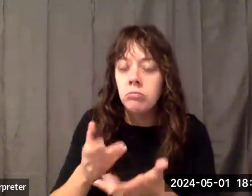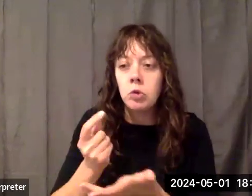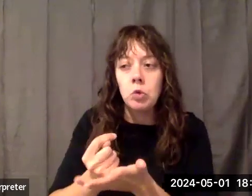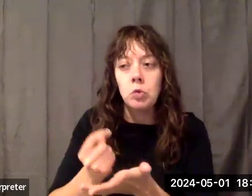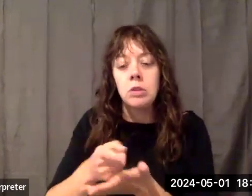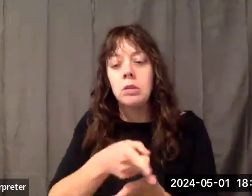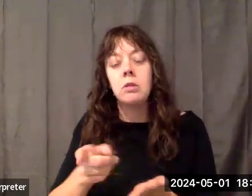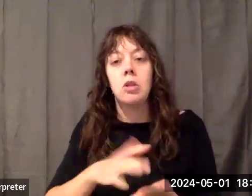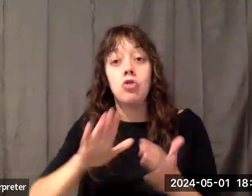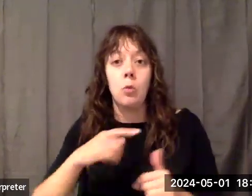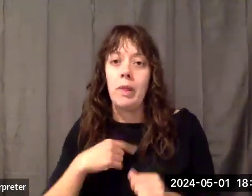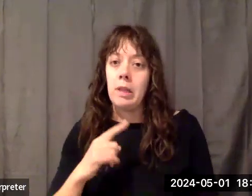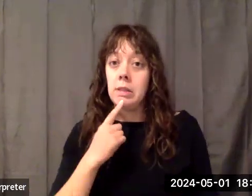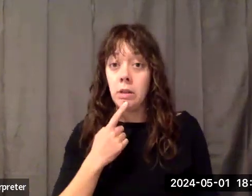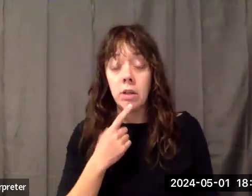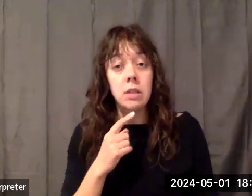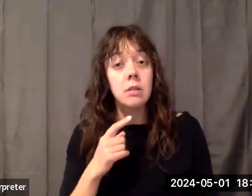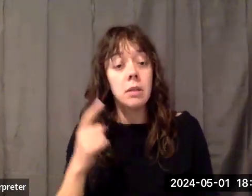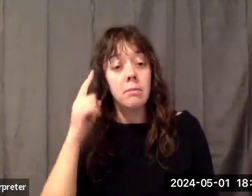that you have an additional 100 hours of education